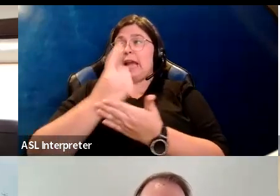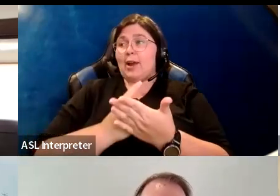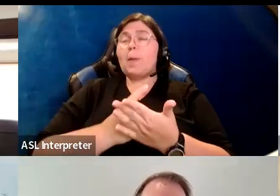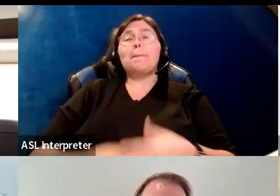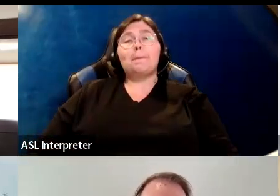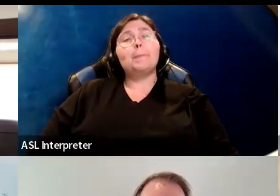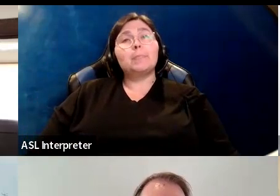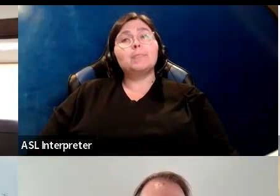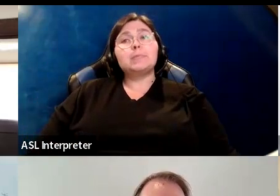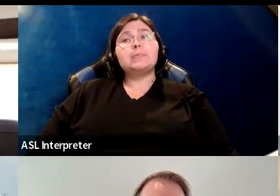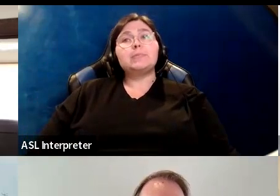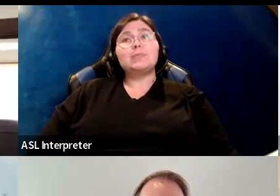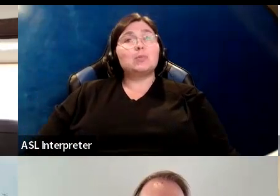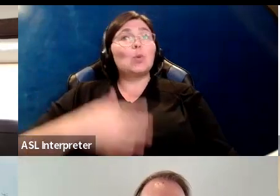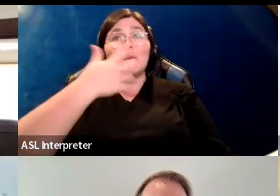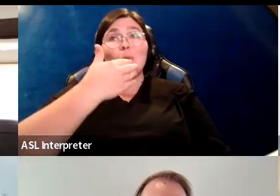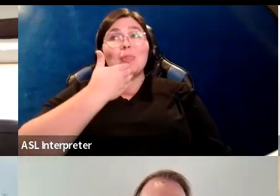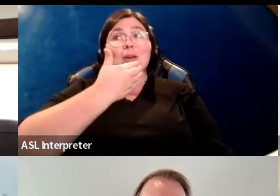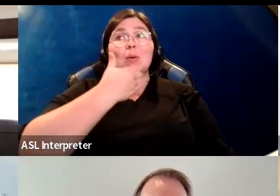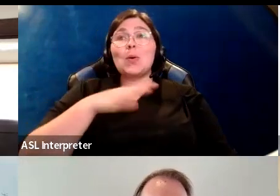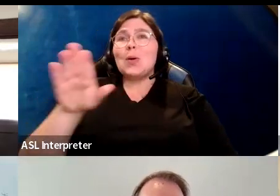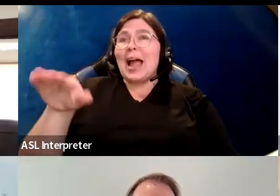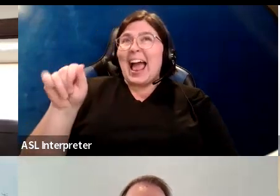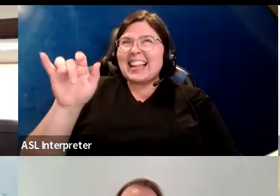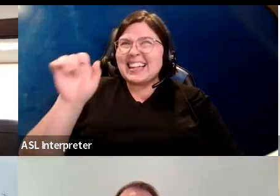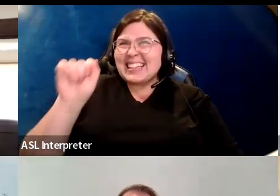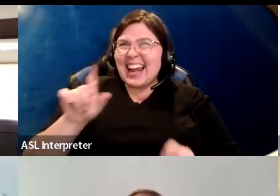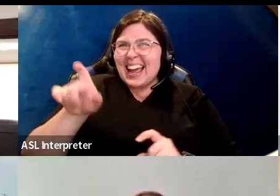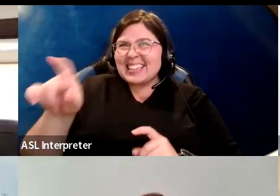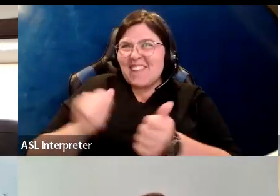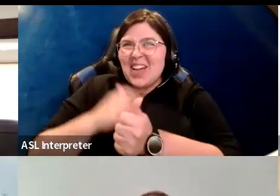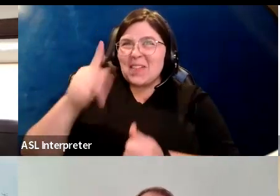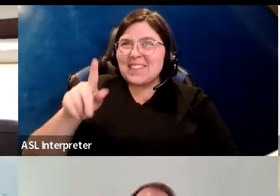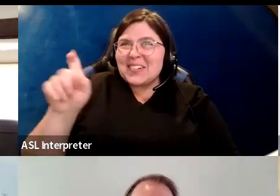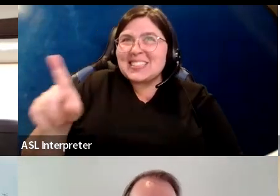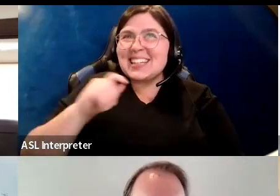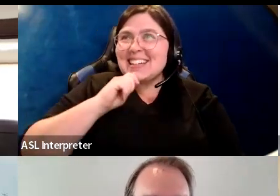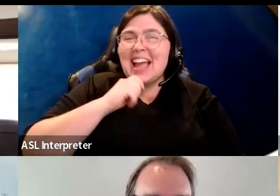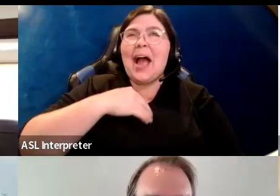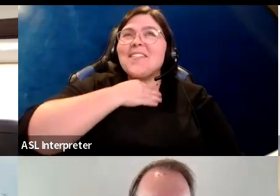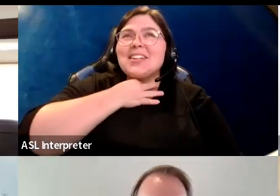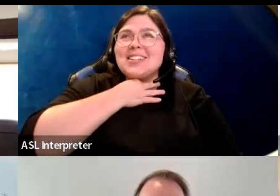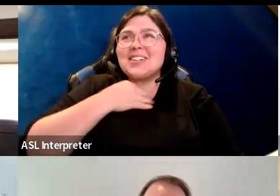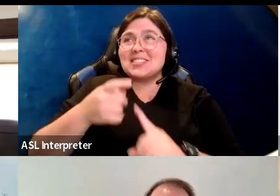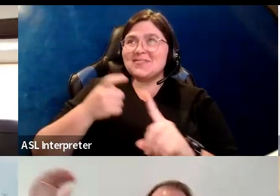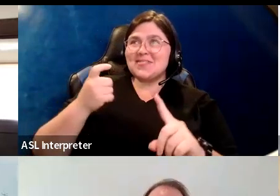Great, thanks for answering that. Allie, can I ask a follow-up question on that? I was really curious from the way